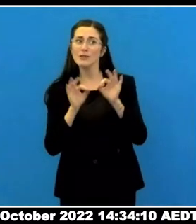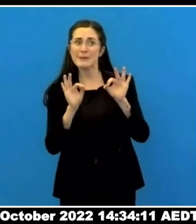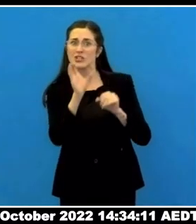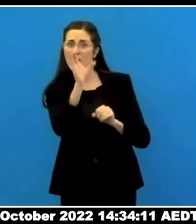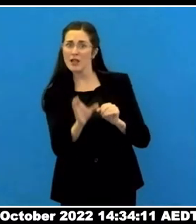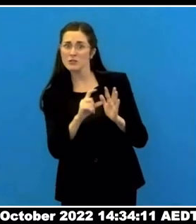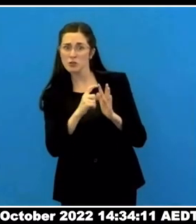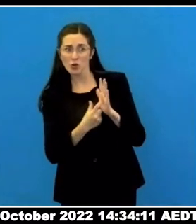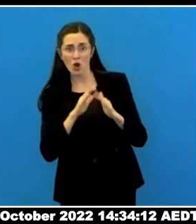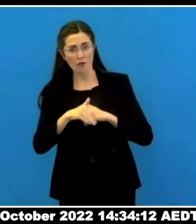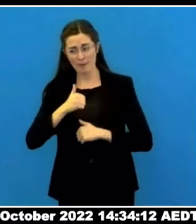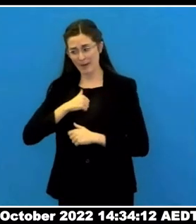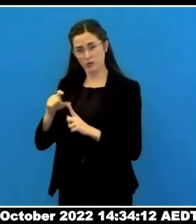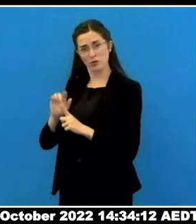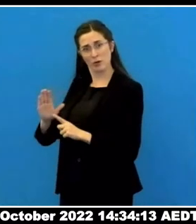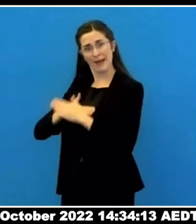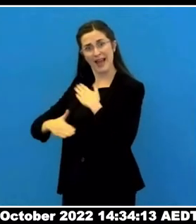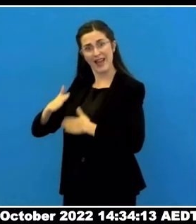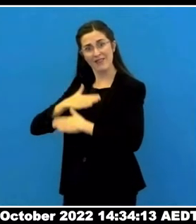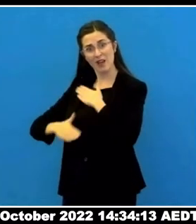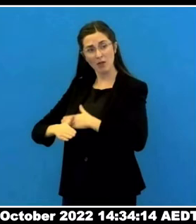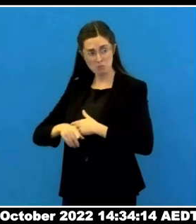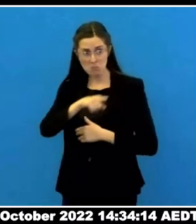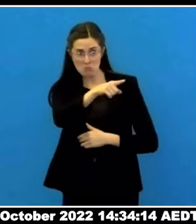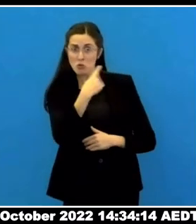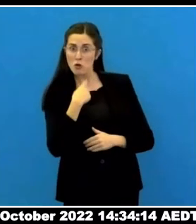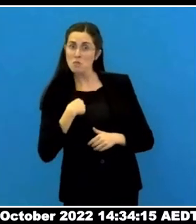The specialist told me she would arrange posters to be put up in our